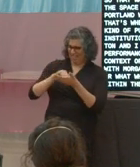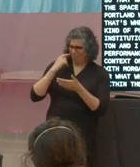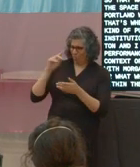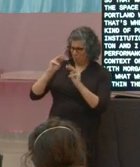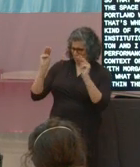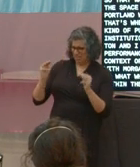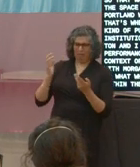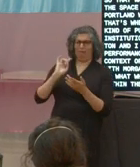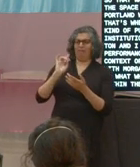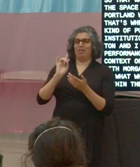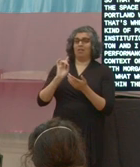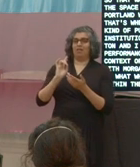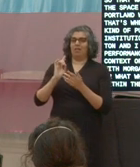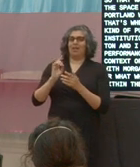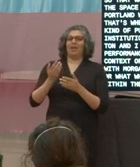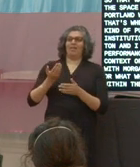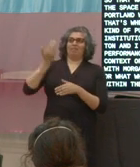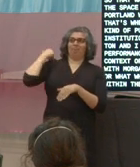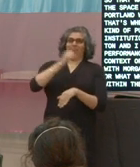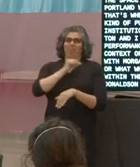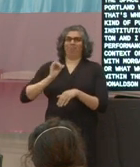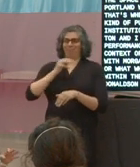Unknown: a past staff member Jeff Donaldson-Forbes was super